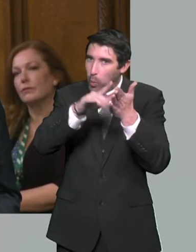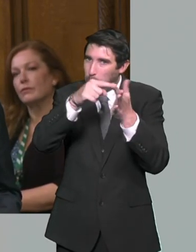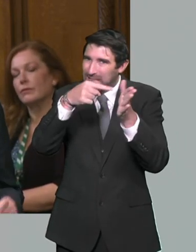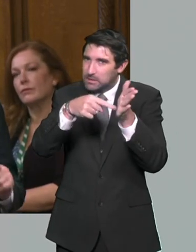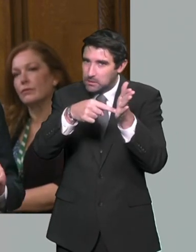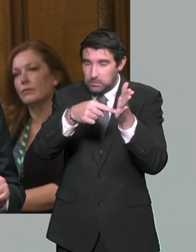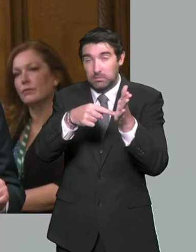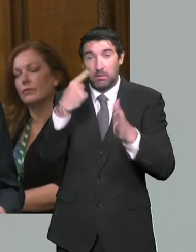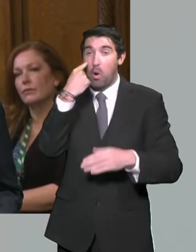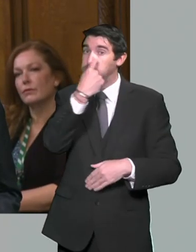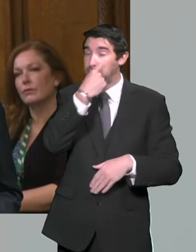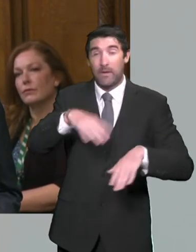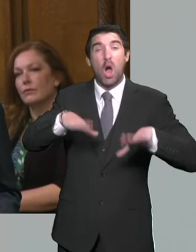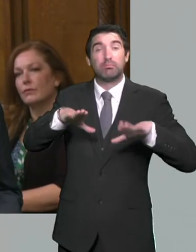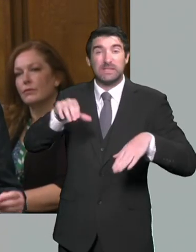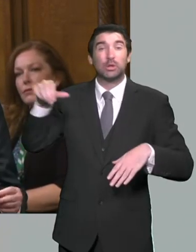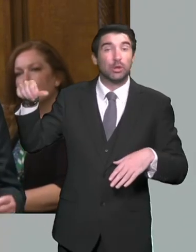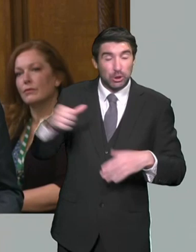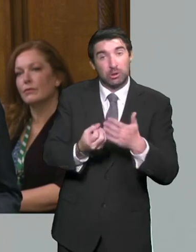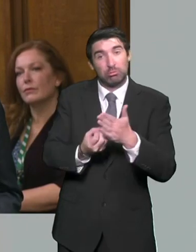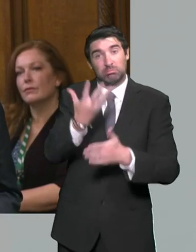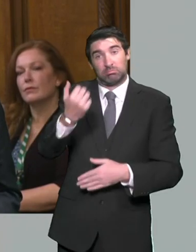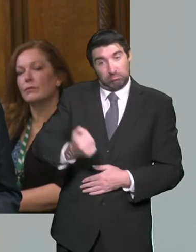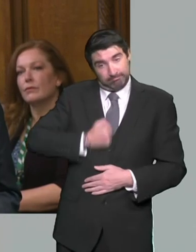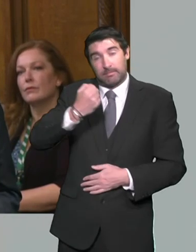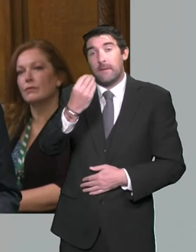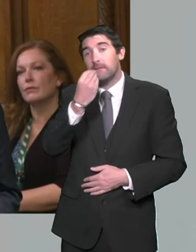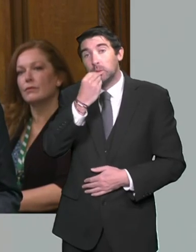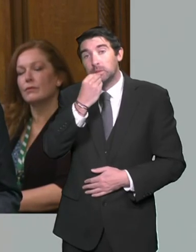The Genetic Technology (Precision Breeding) Bill, which has its Second Reading this afternoon,